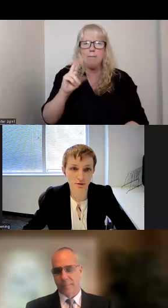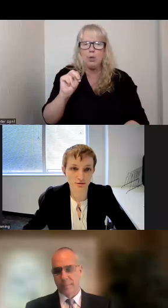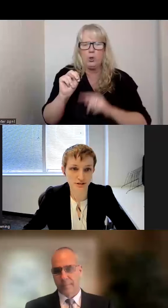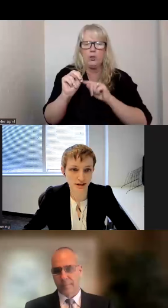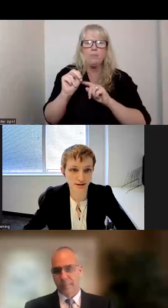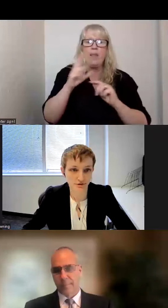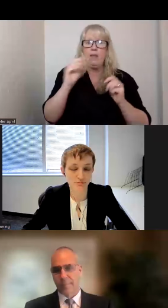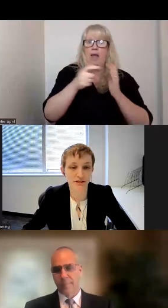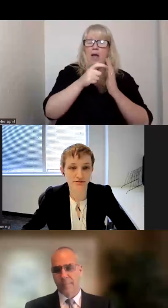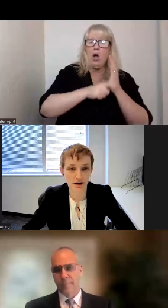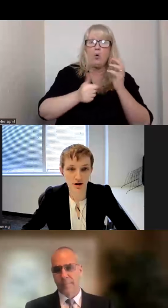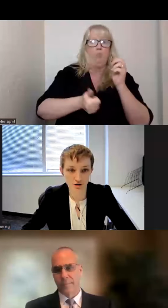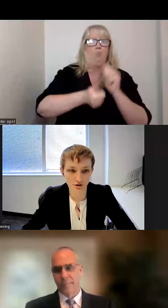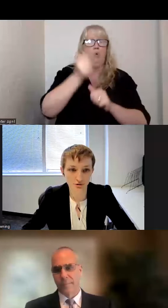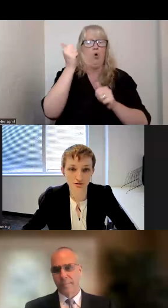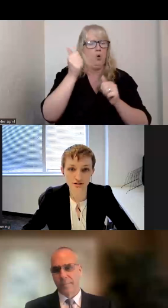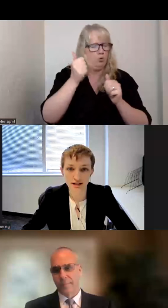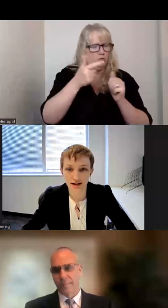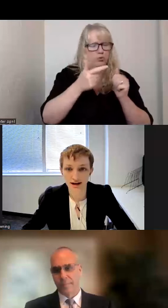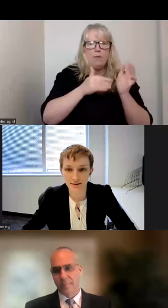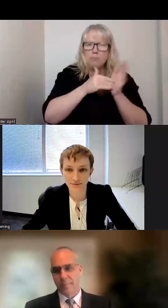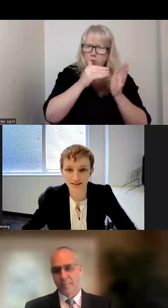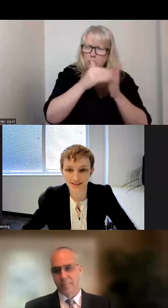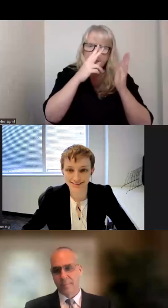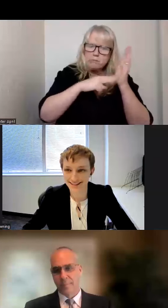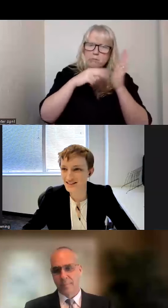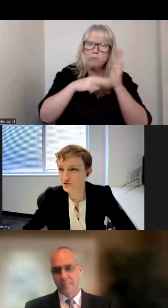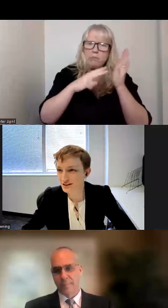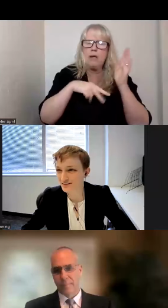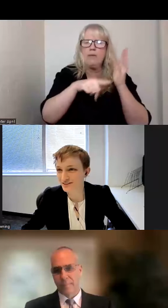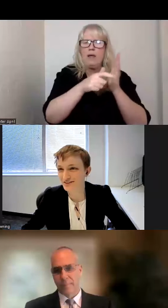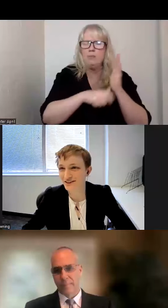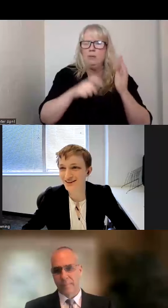OF THE MOST FREQUENTLY READ ARTICLES IN THE HISTORY OF THE